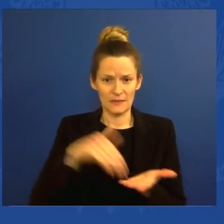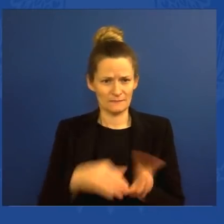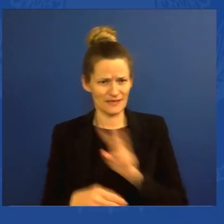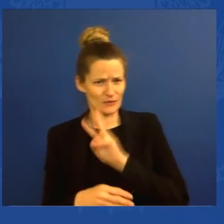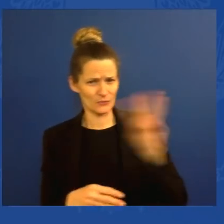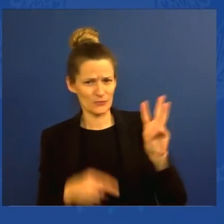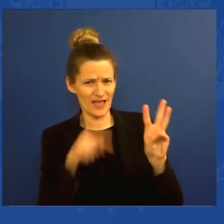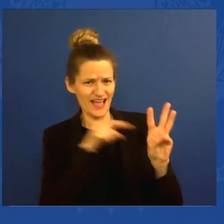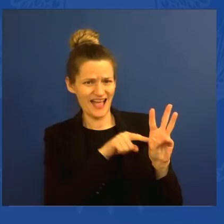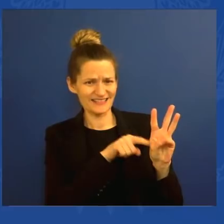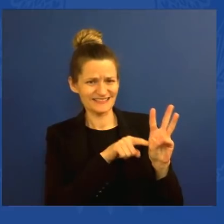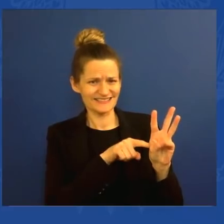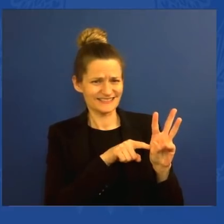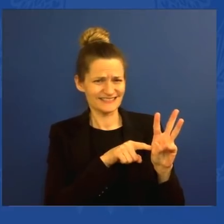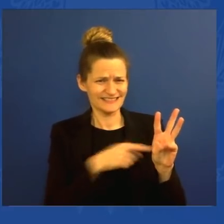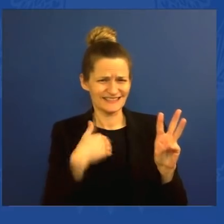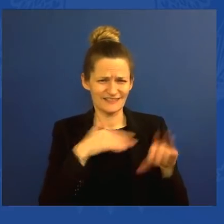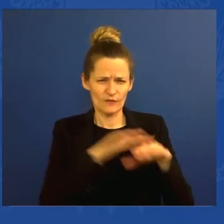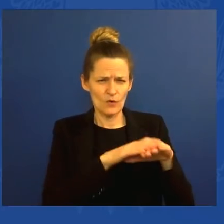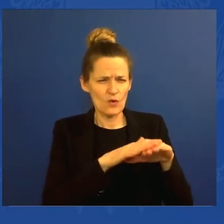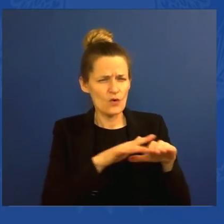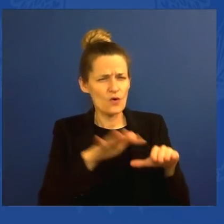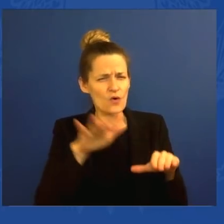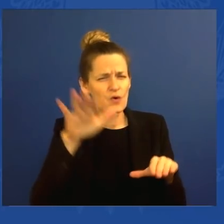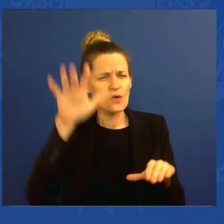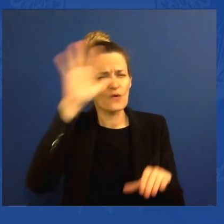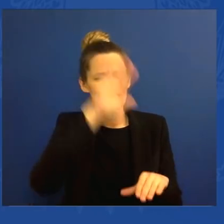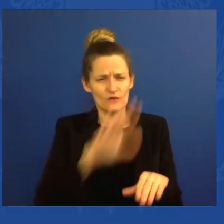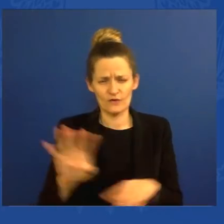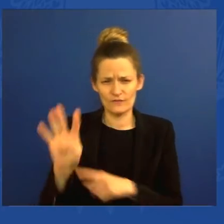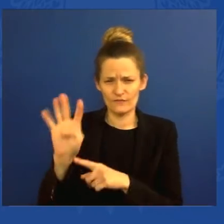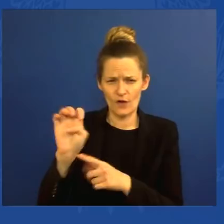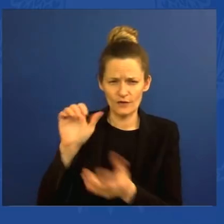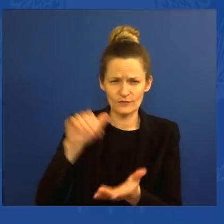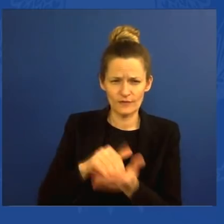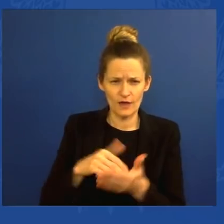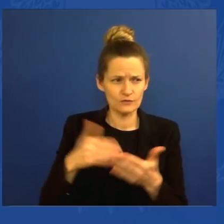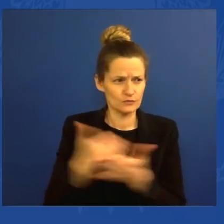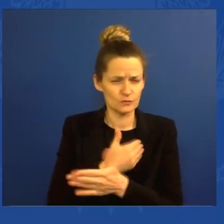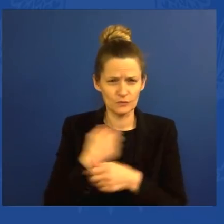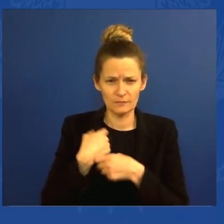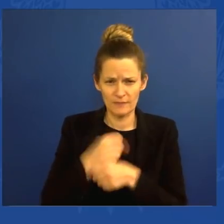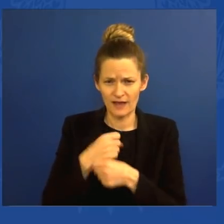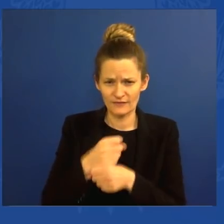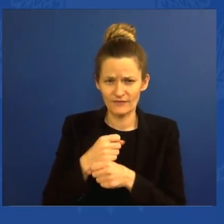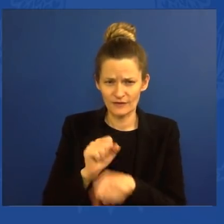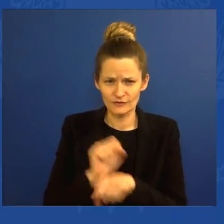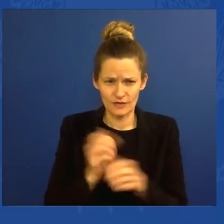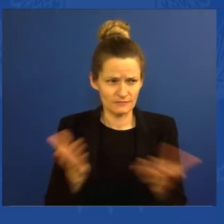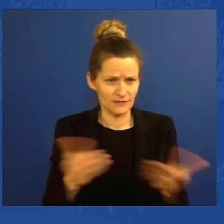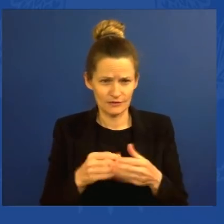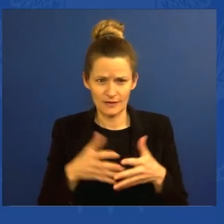And today, companies are choosing to build new factories here -- here in the United States, when just a few years ago,